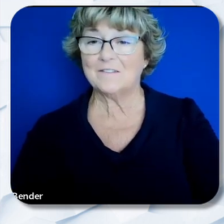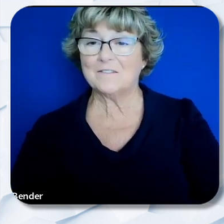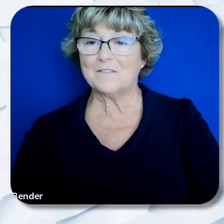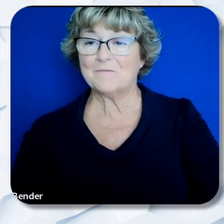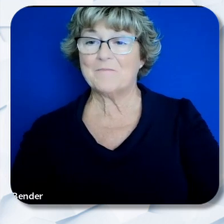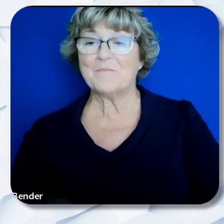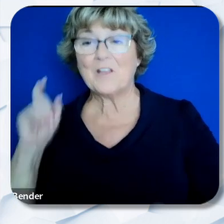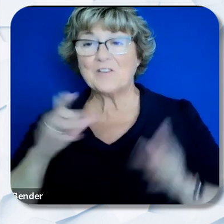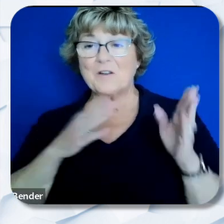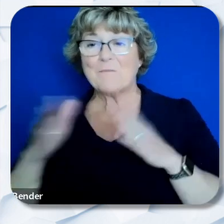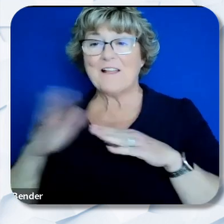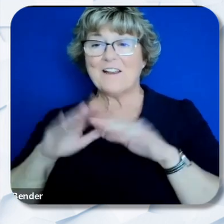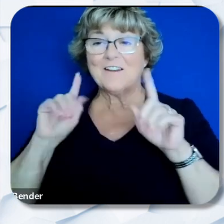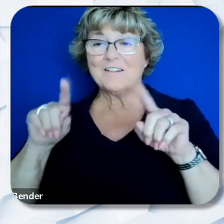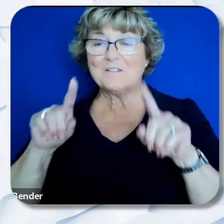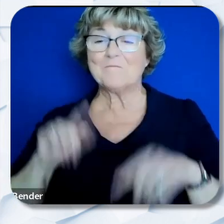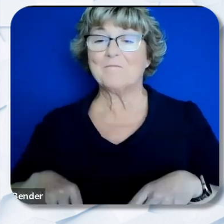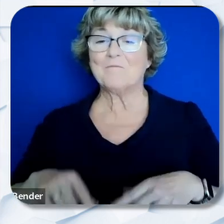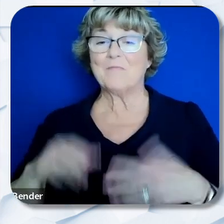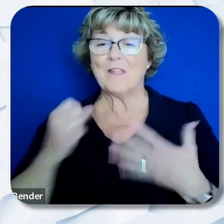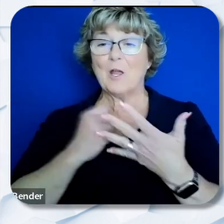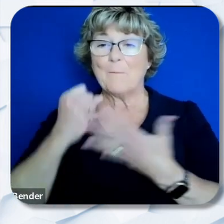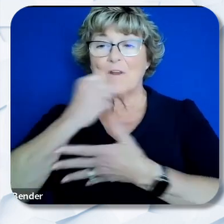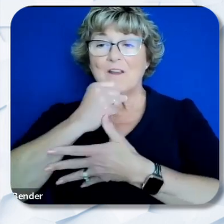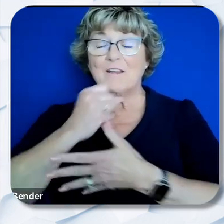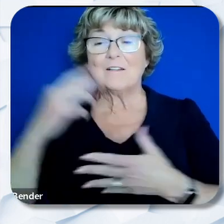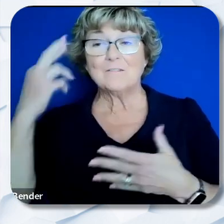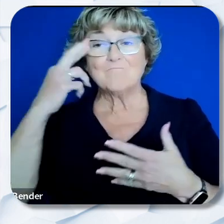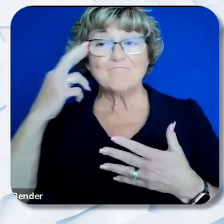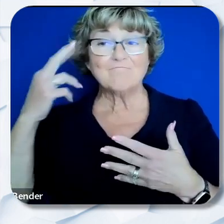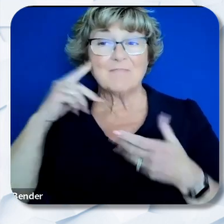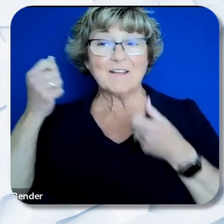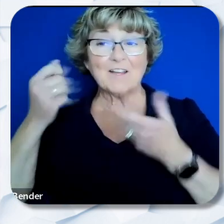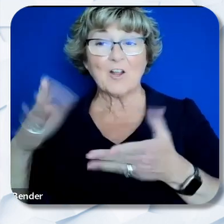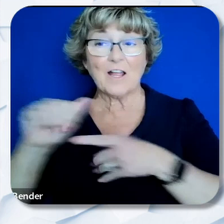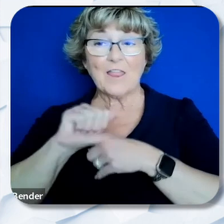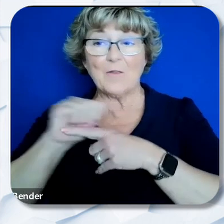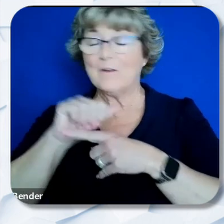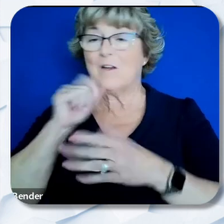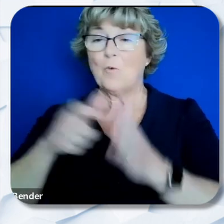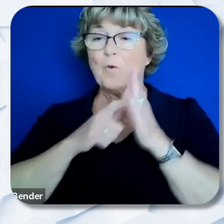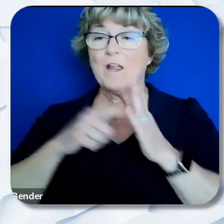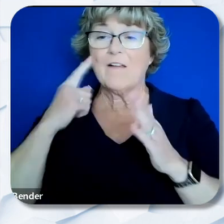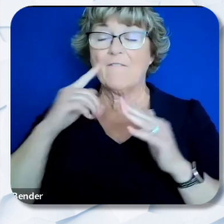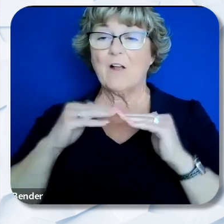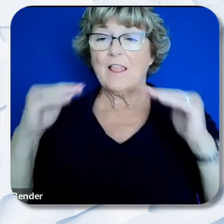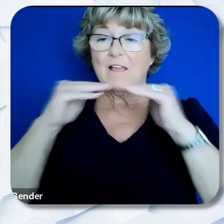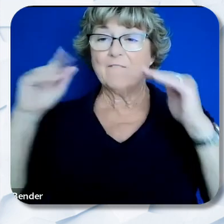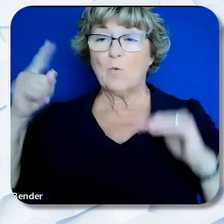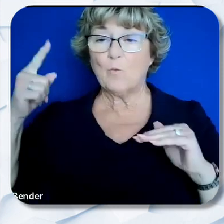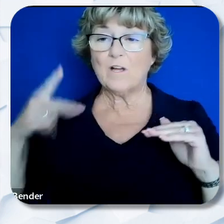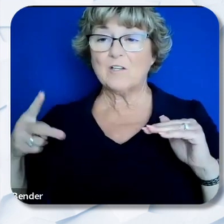of root cause training. While this isn't required for Levels 1 and 2, you might find this training